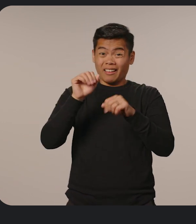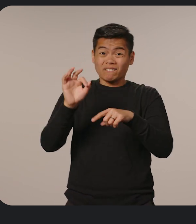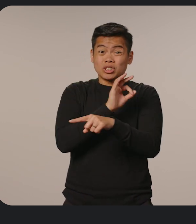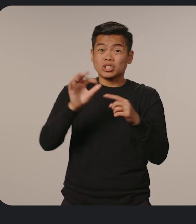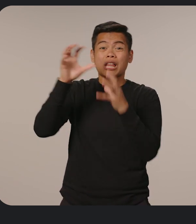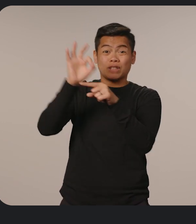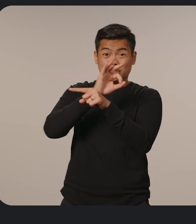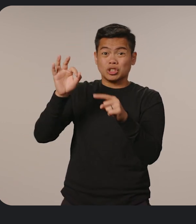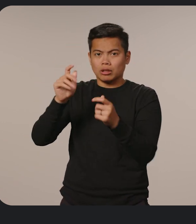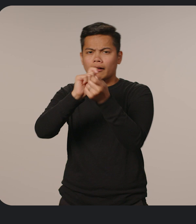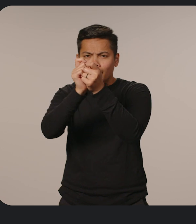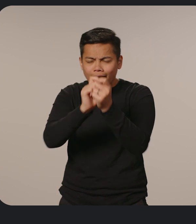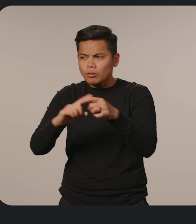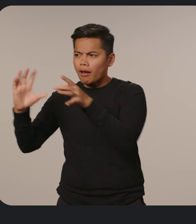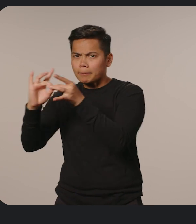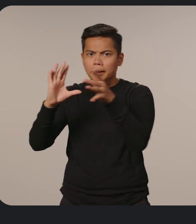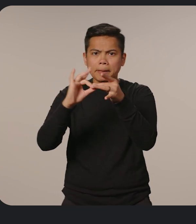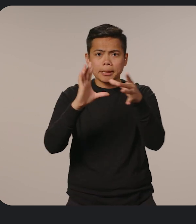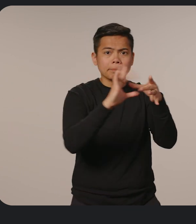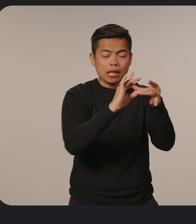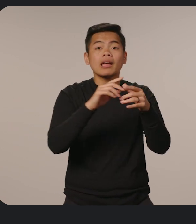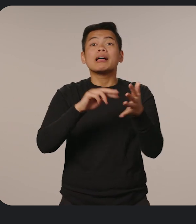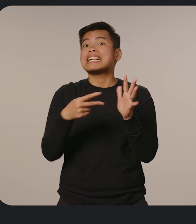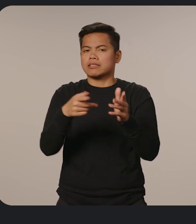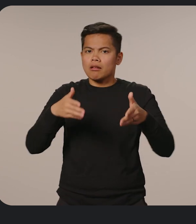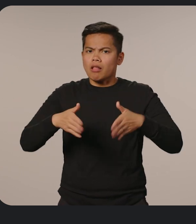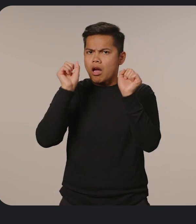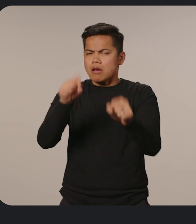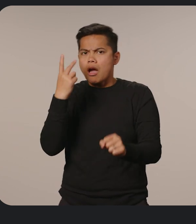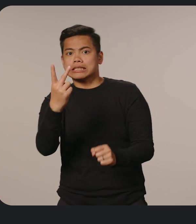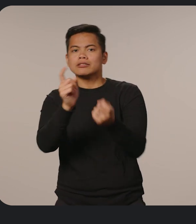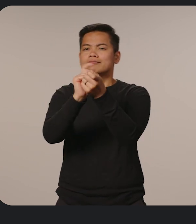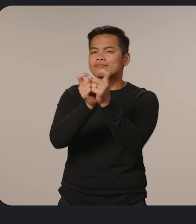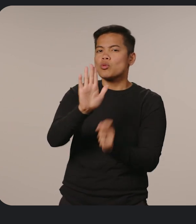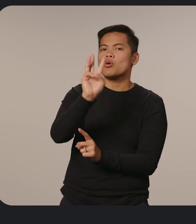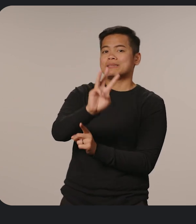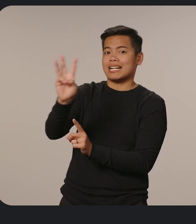linked to each other this allows you to preview changes to